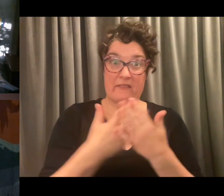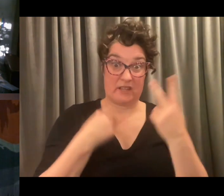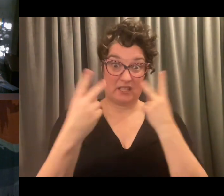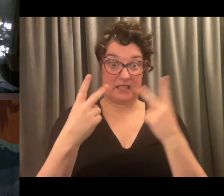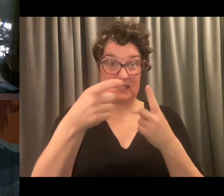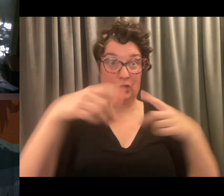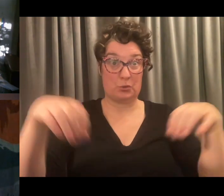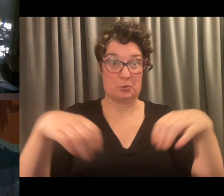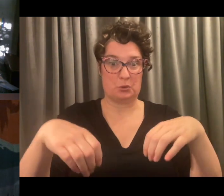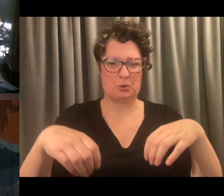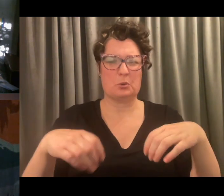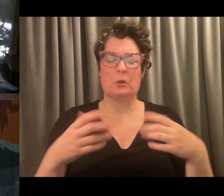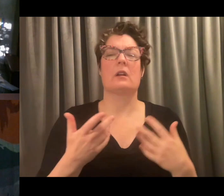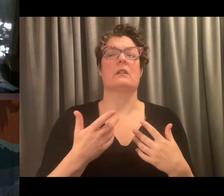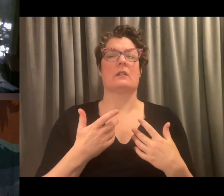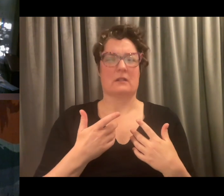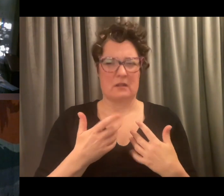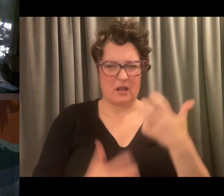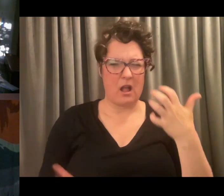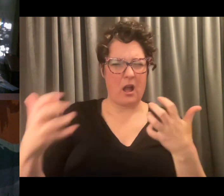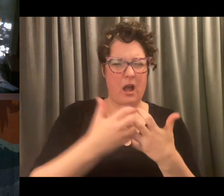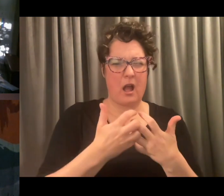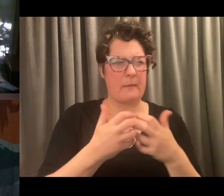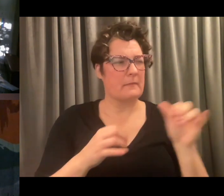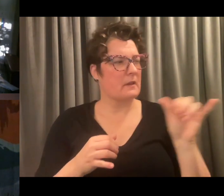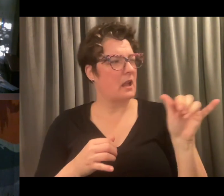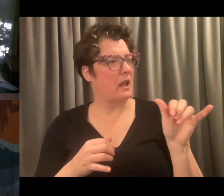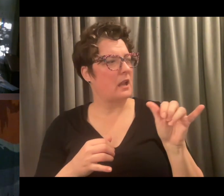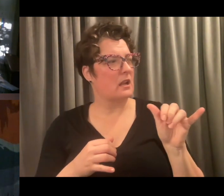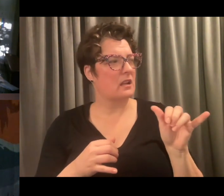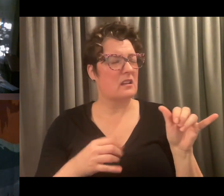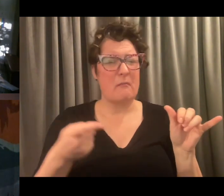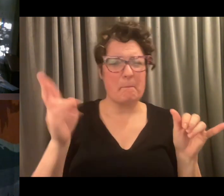this kind of like gritty punk thing, this queerness and then just like